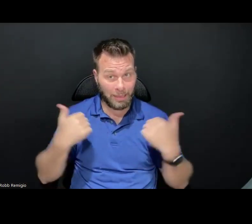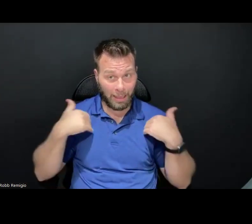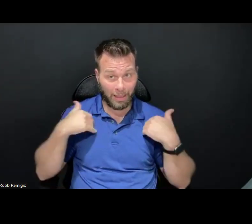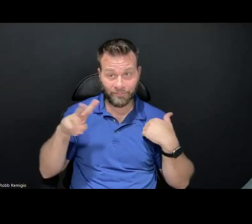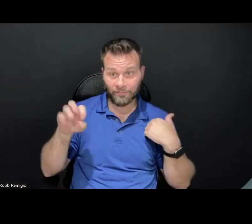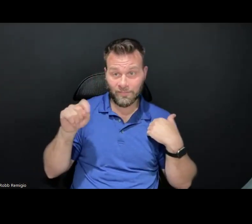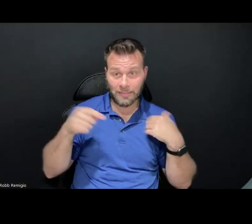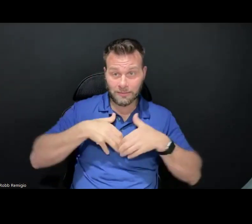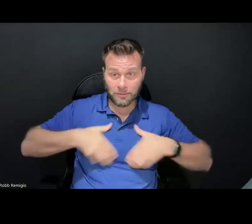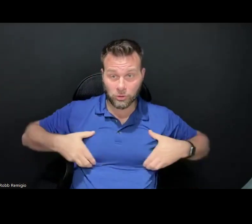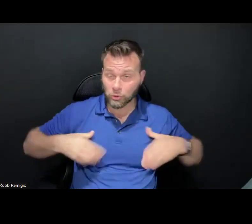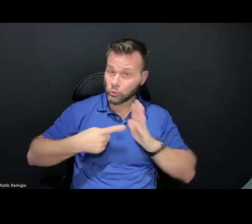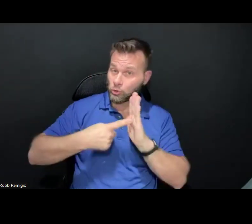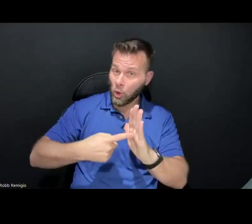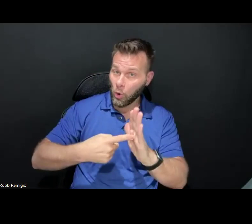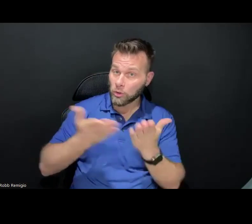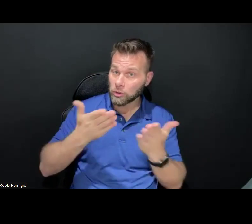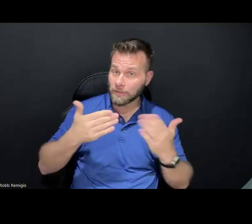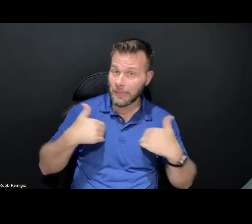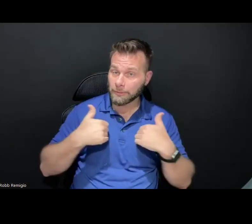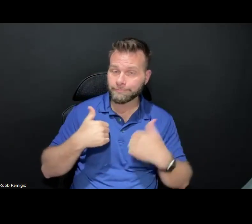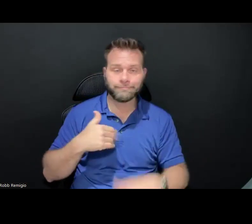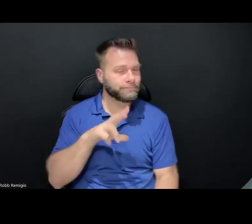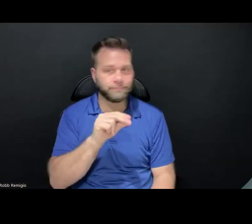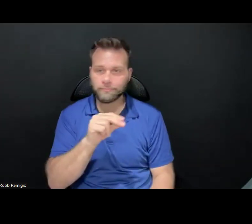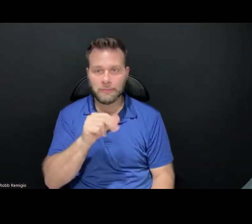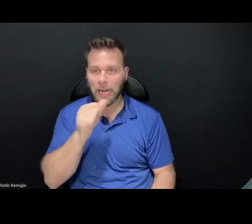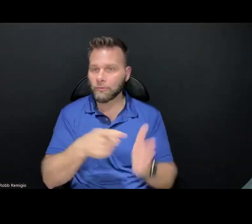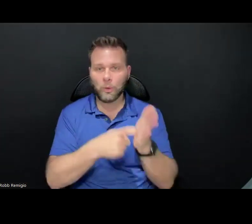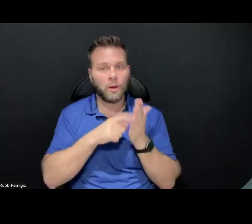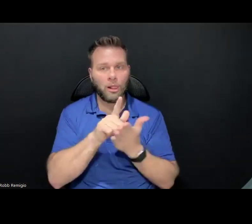Do all Service Animals wear a vest that show they are a Service Animal?